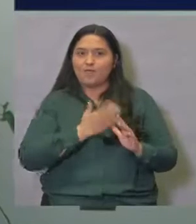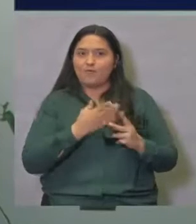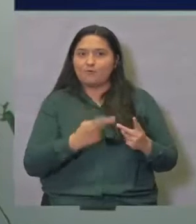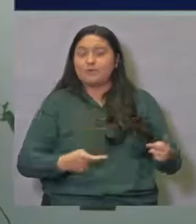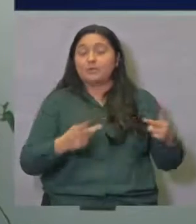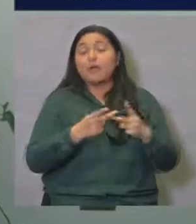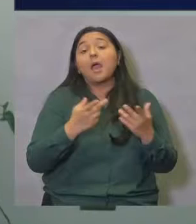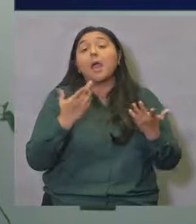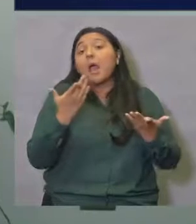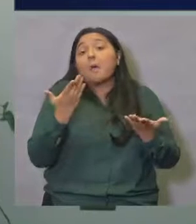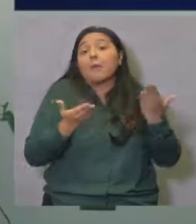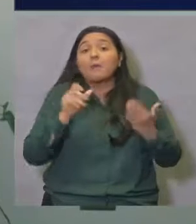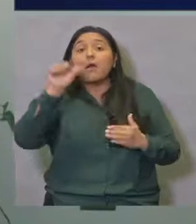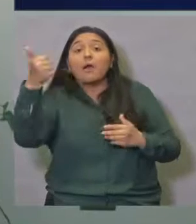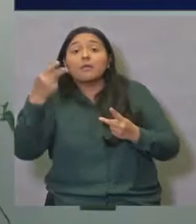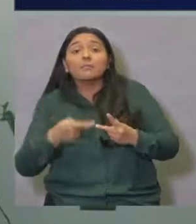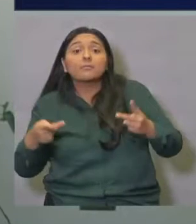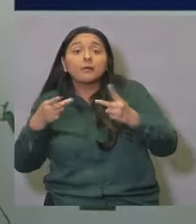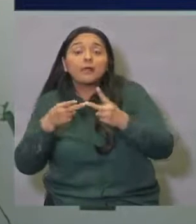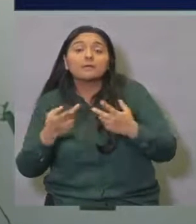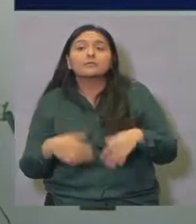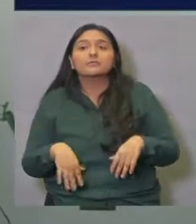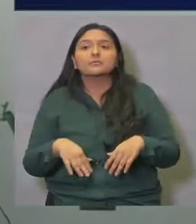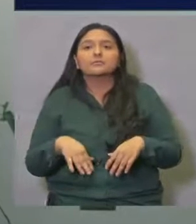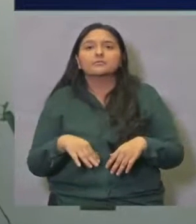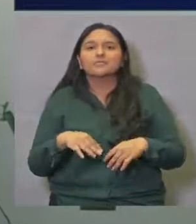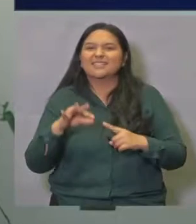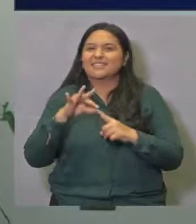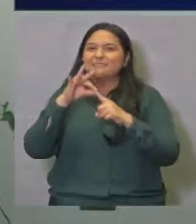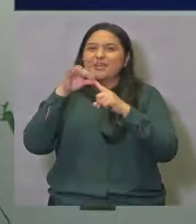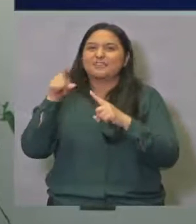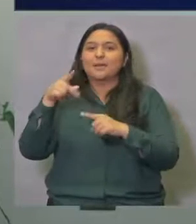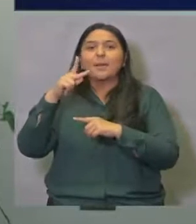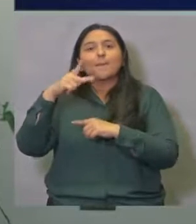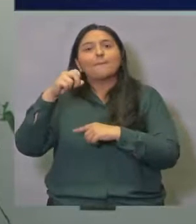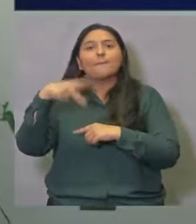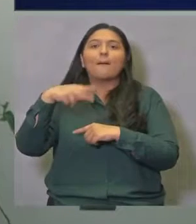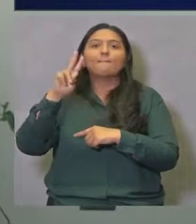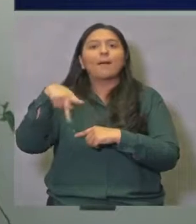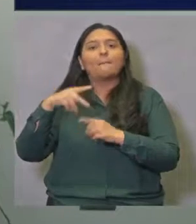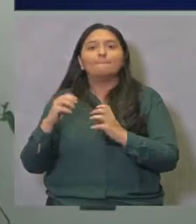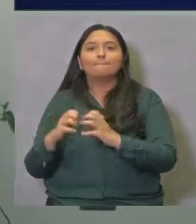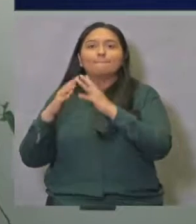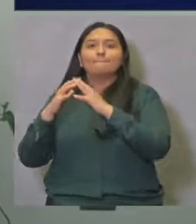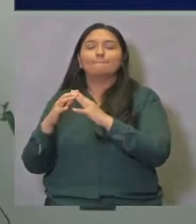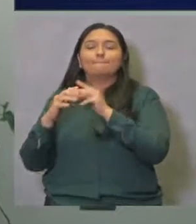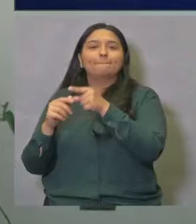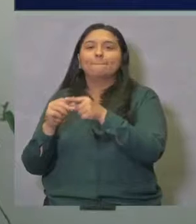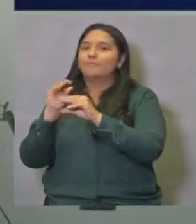I DON'T THINK PEOPLE ARE SHOWING UP AT OUR SITES.